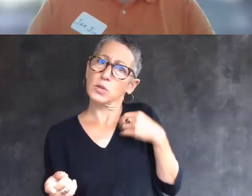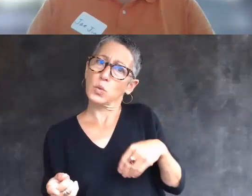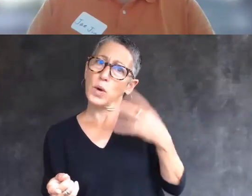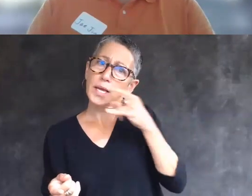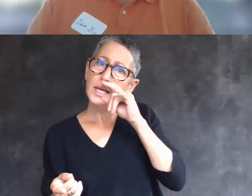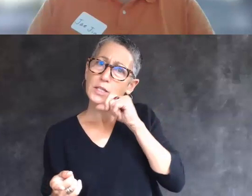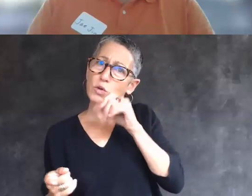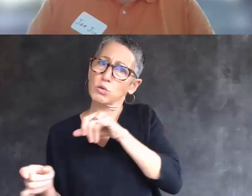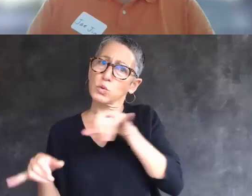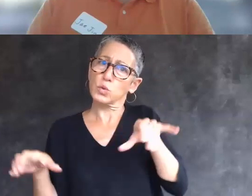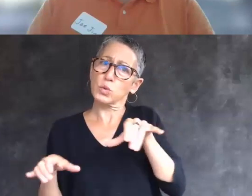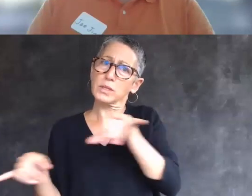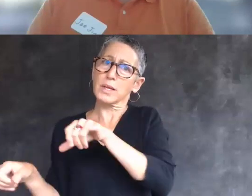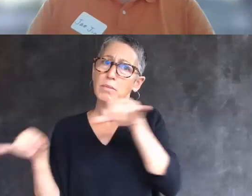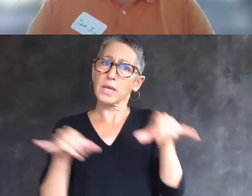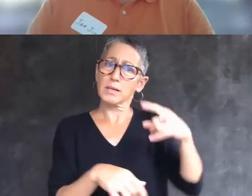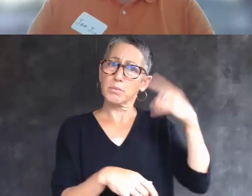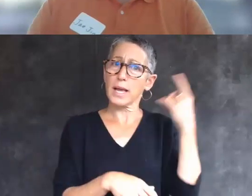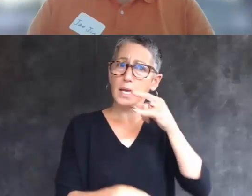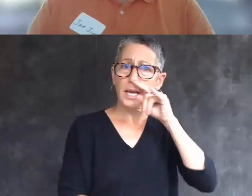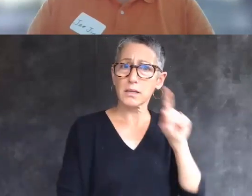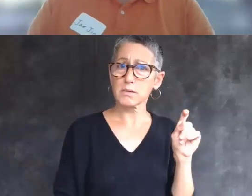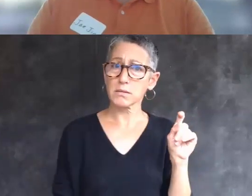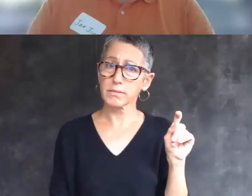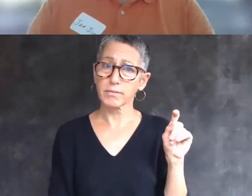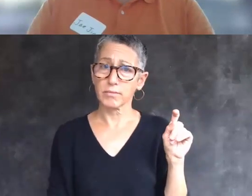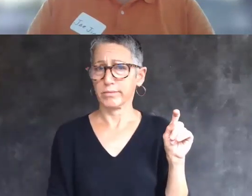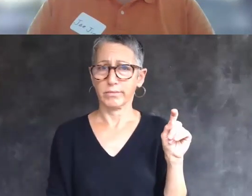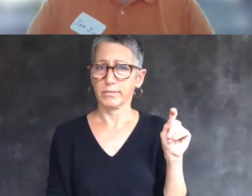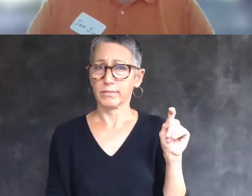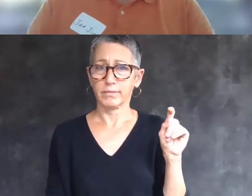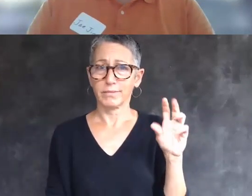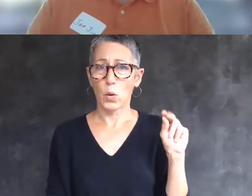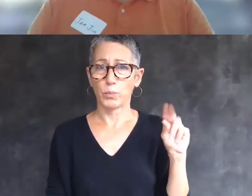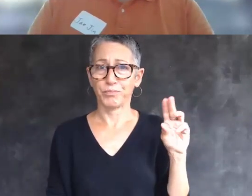do that gets criminalized and used to drag them into the system? Absolutely not. They just don't get sent there